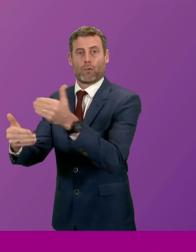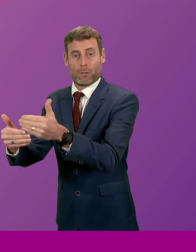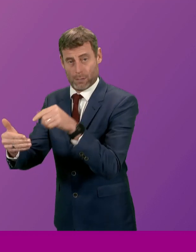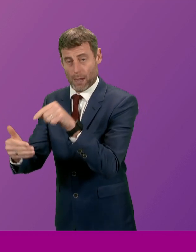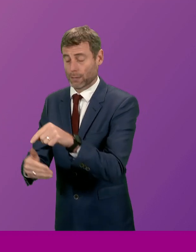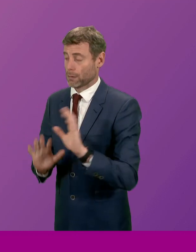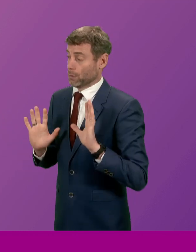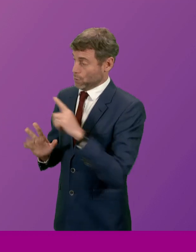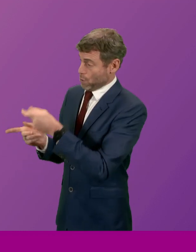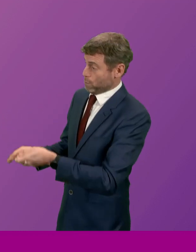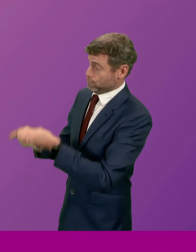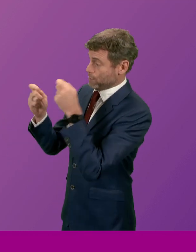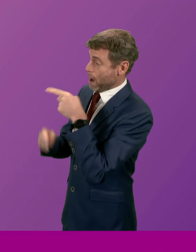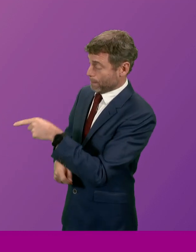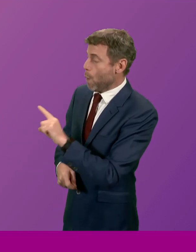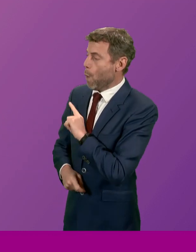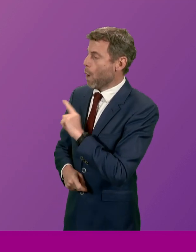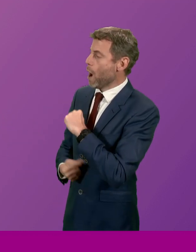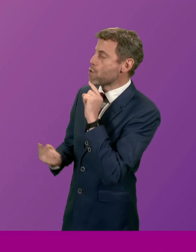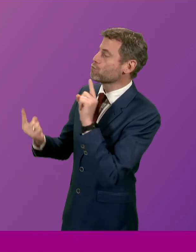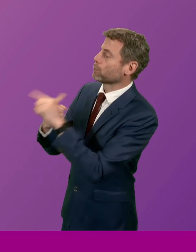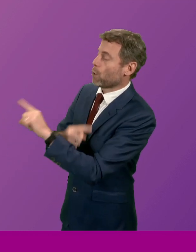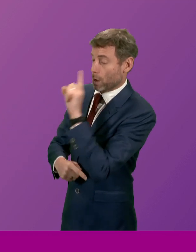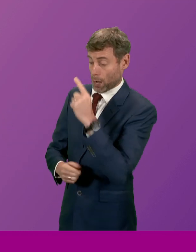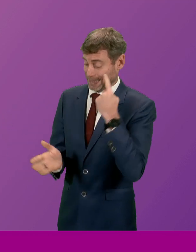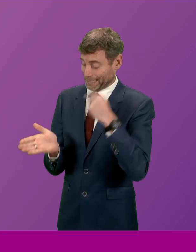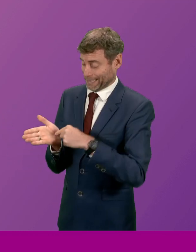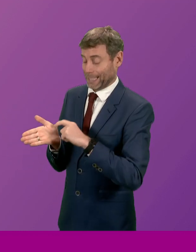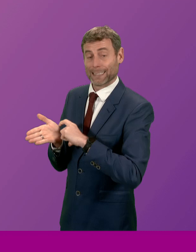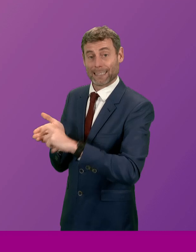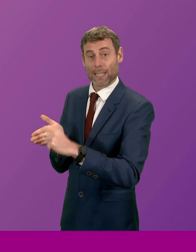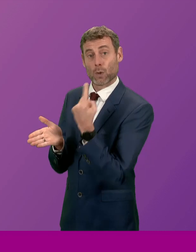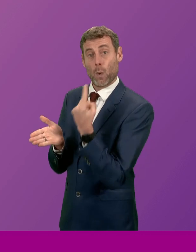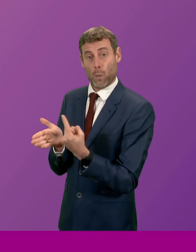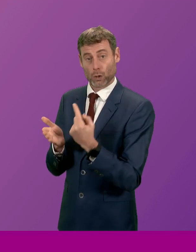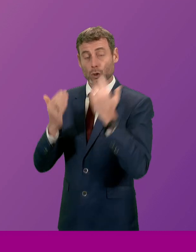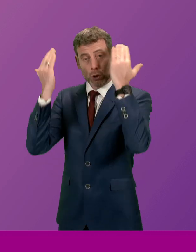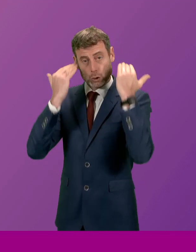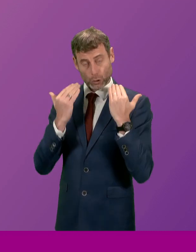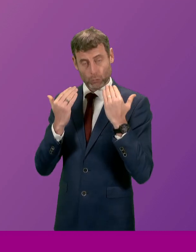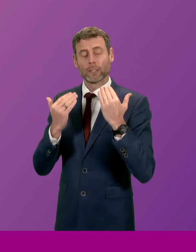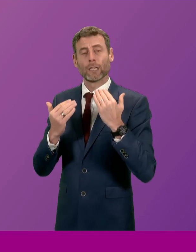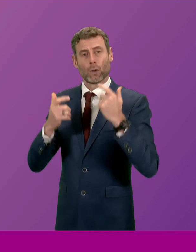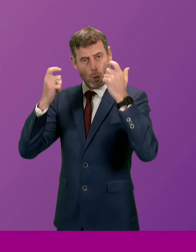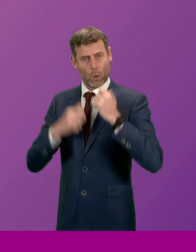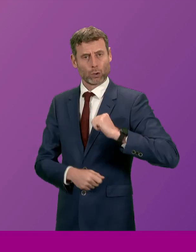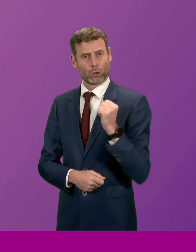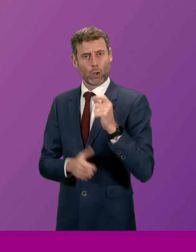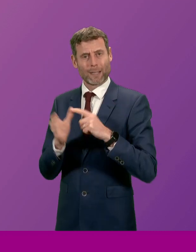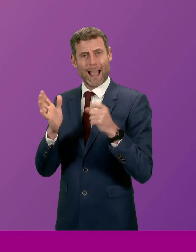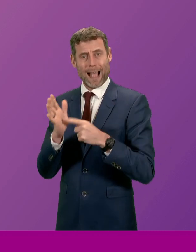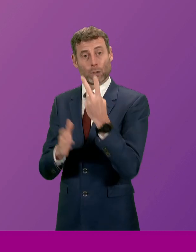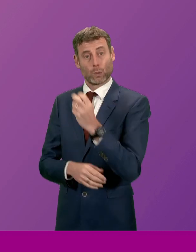reason for that is set out in section 1 of the Judiciary and Courts Act 2008. Section 1,